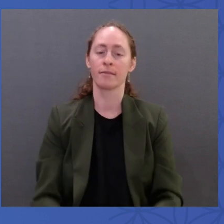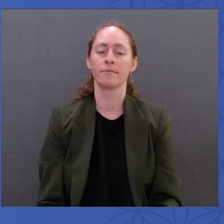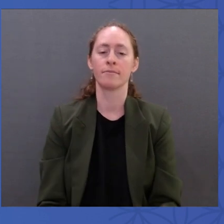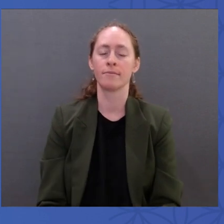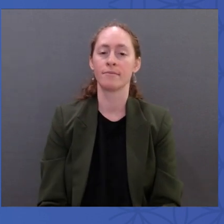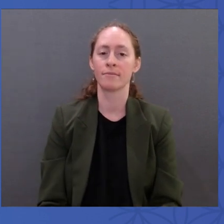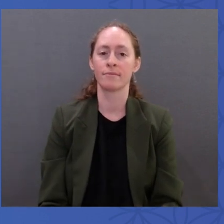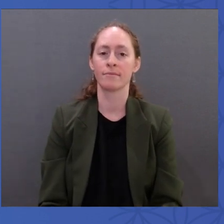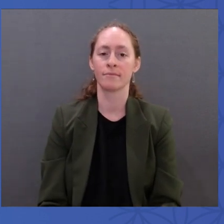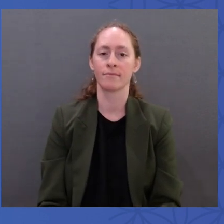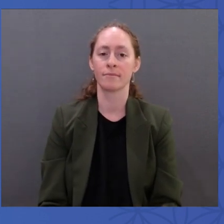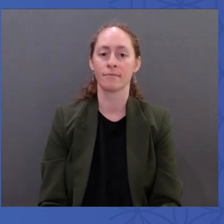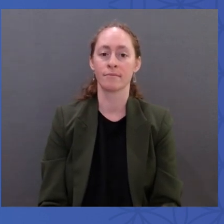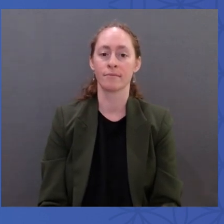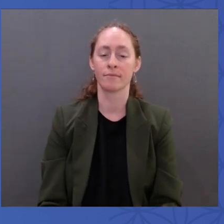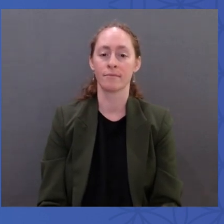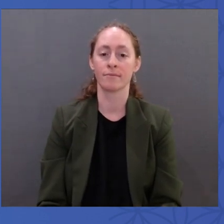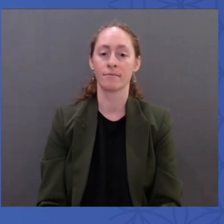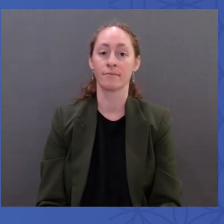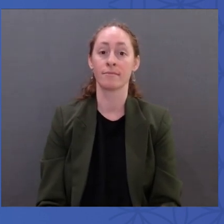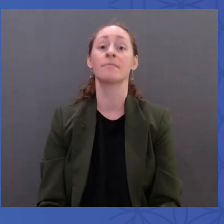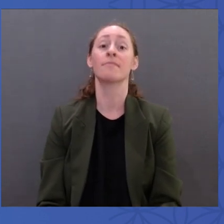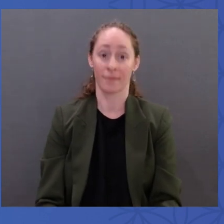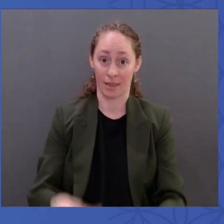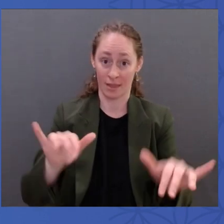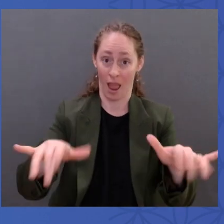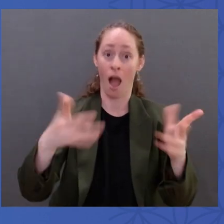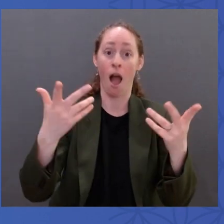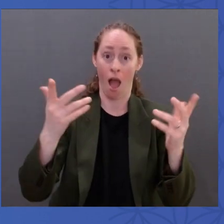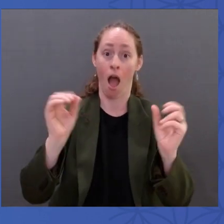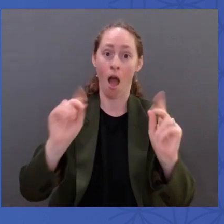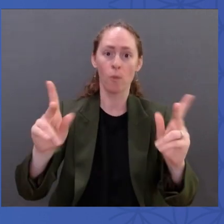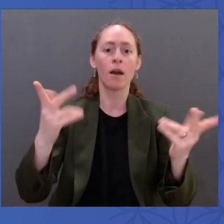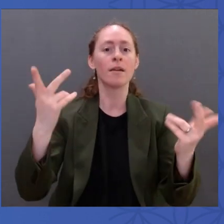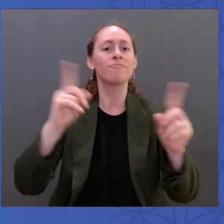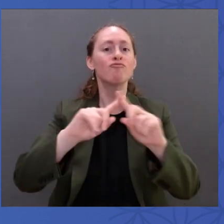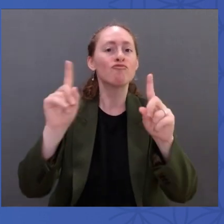to explore and enhance cooperation in areas of mutual interest,